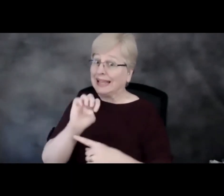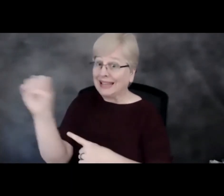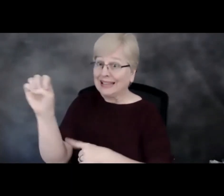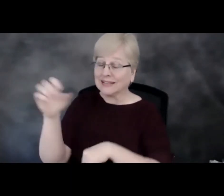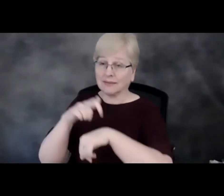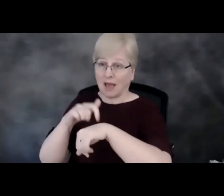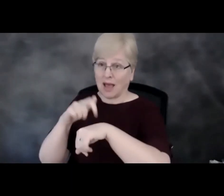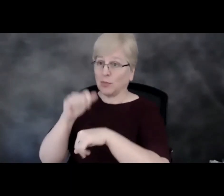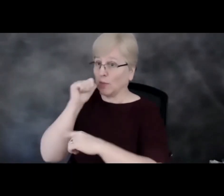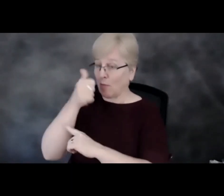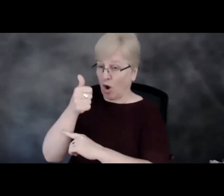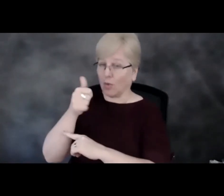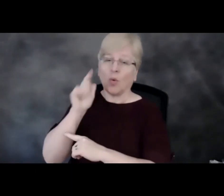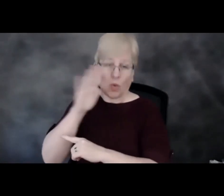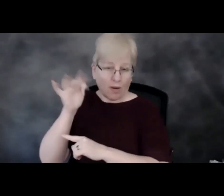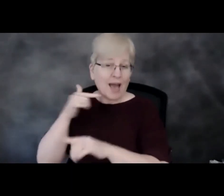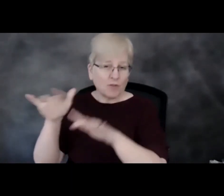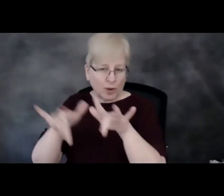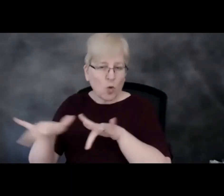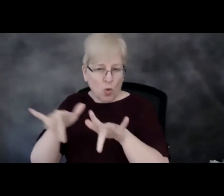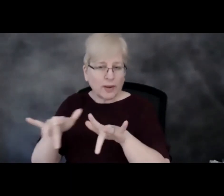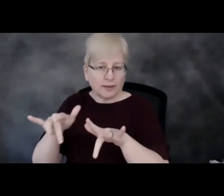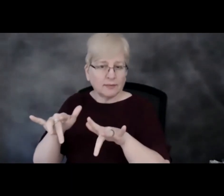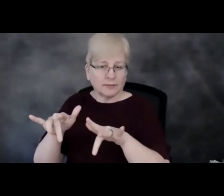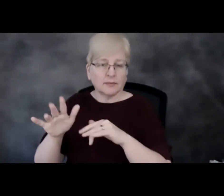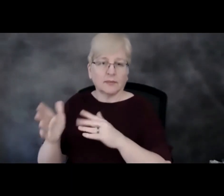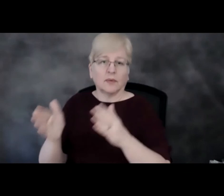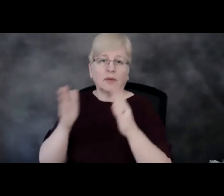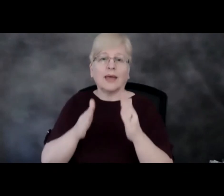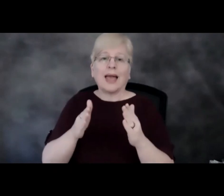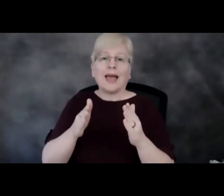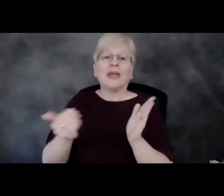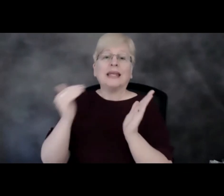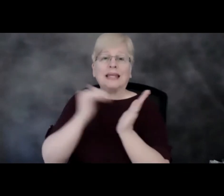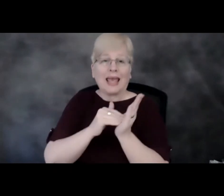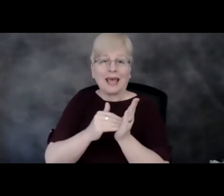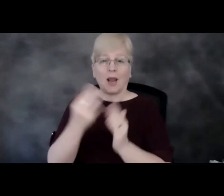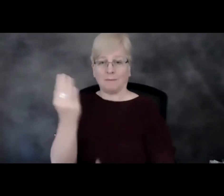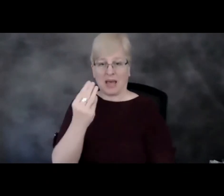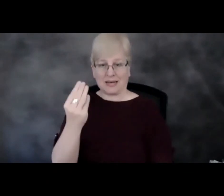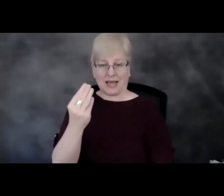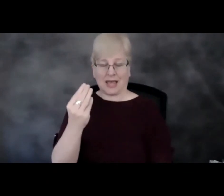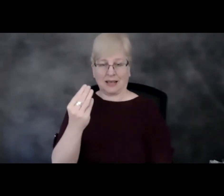17:39:42 and then another I believe is on Monday. But the short